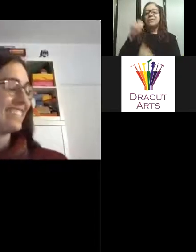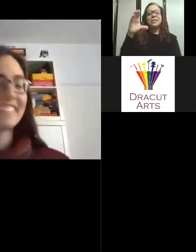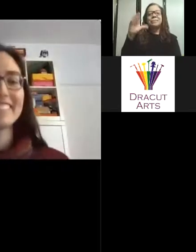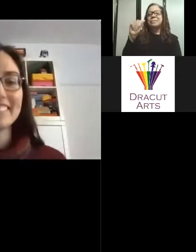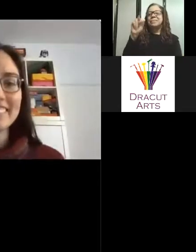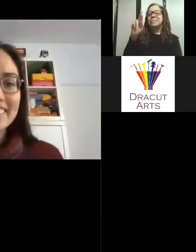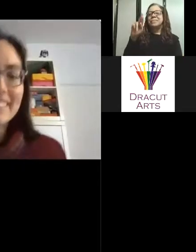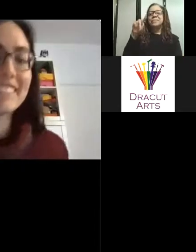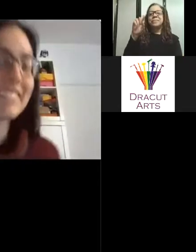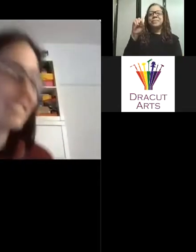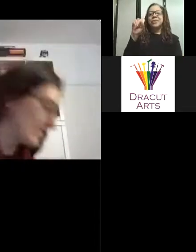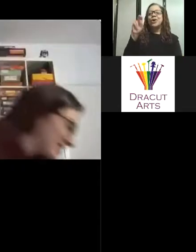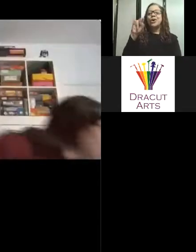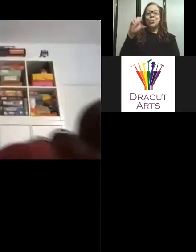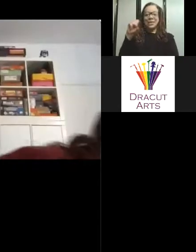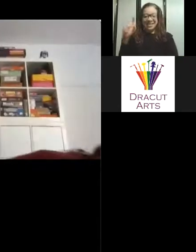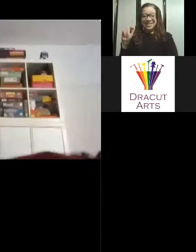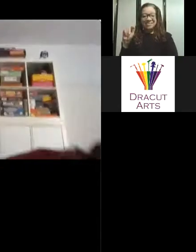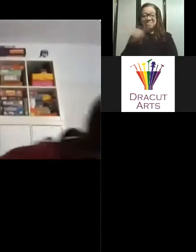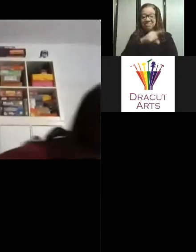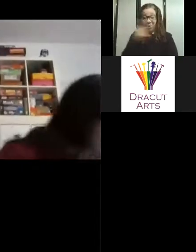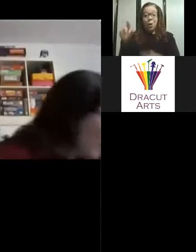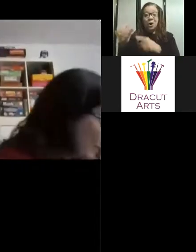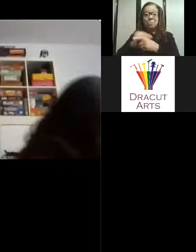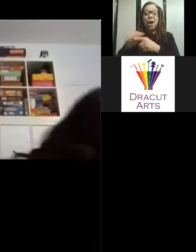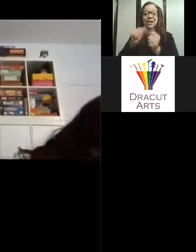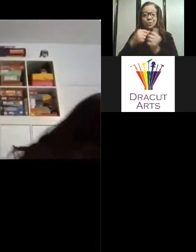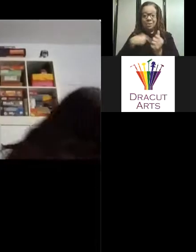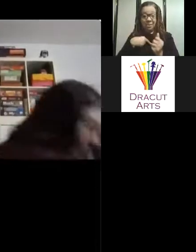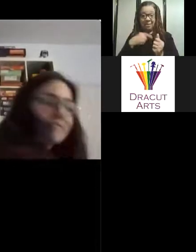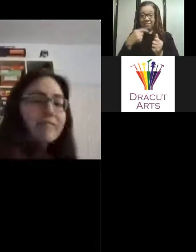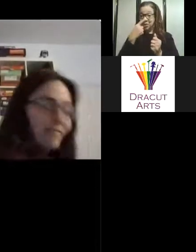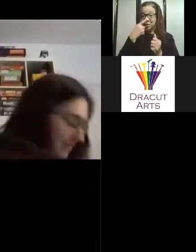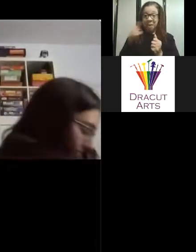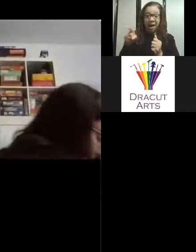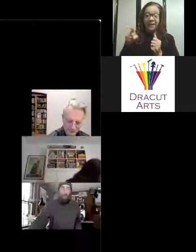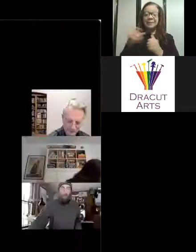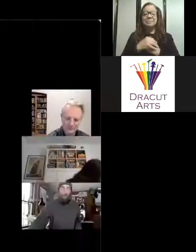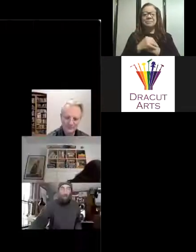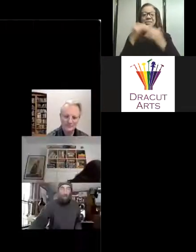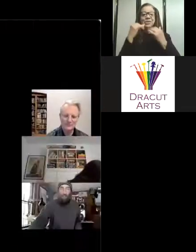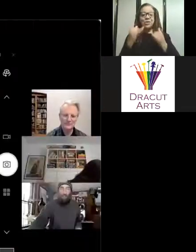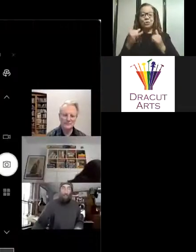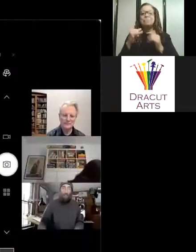And since this is an arts group, I figured it was, we could give it a try. Um, so, I'm going to put on this little camera over my desktop here,